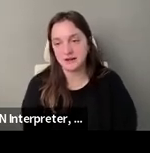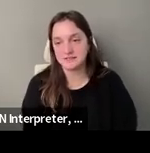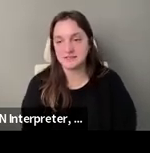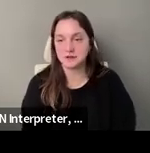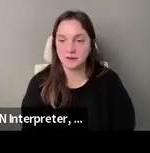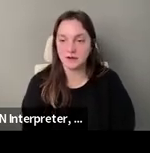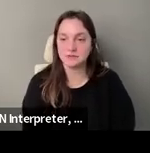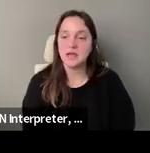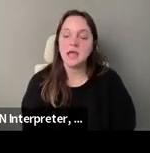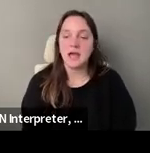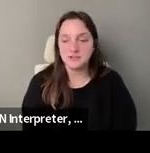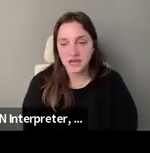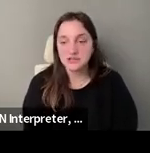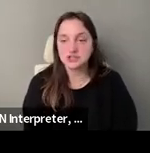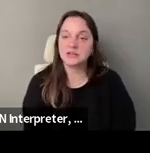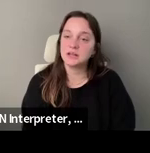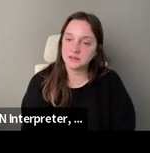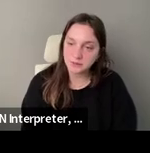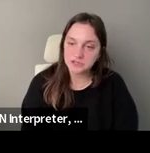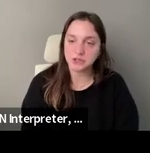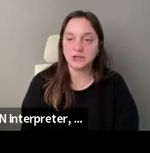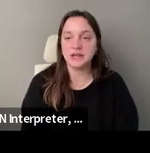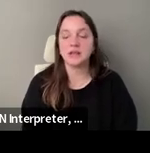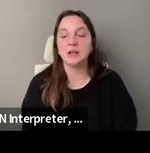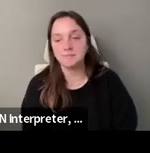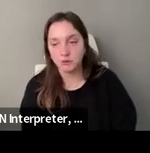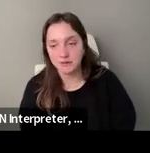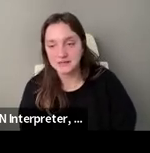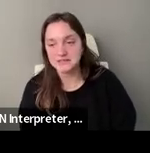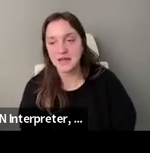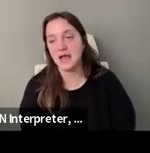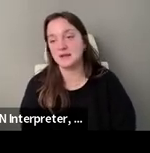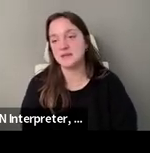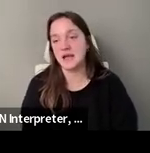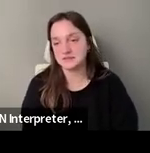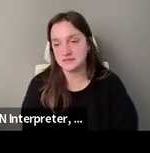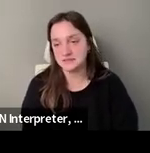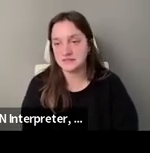education, language learning, employment, and access to citizenship.